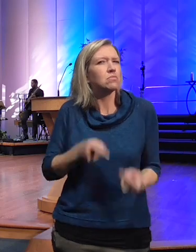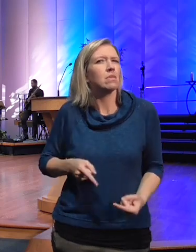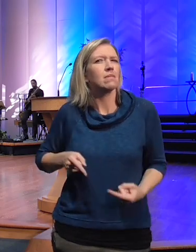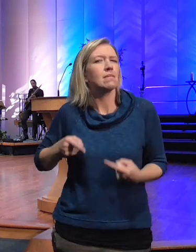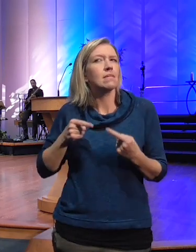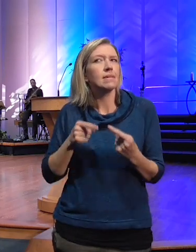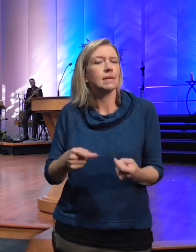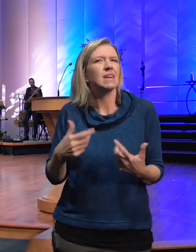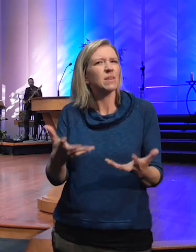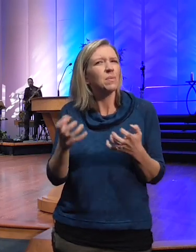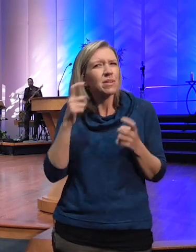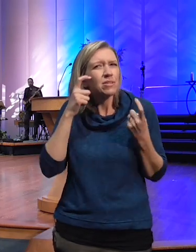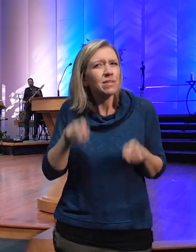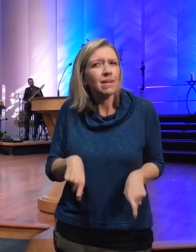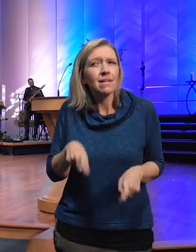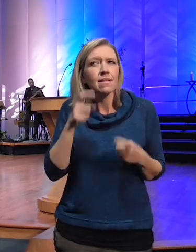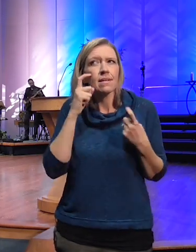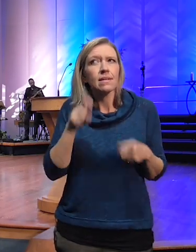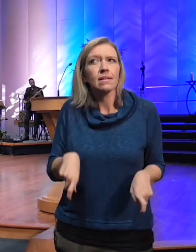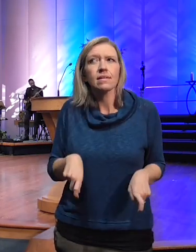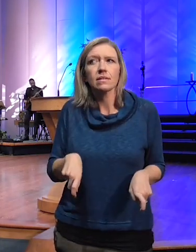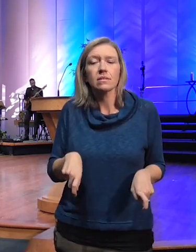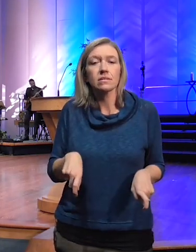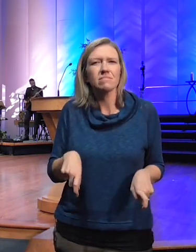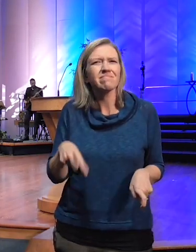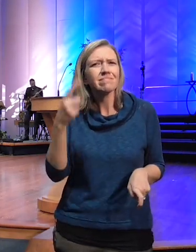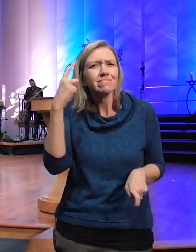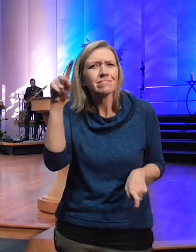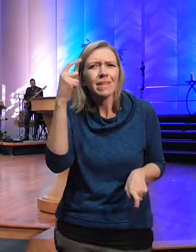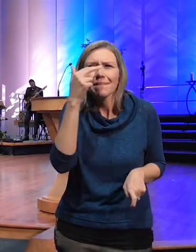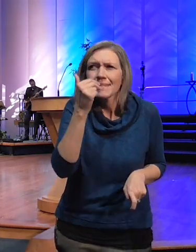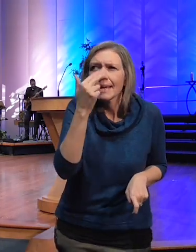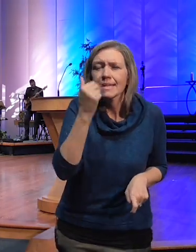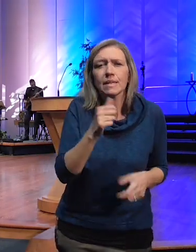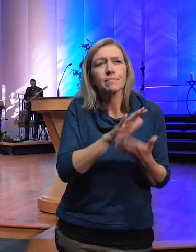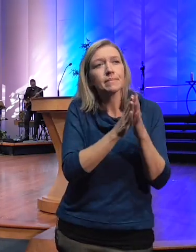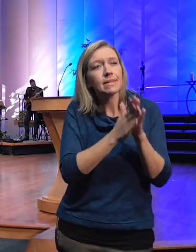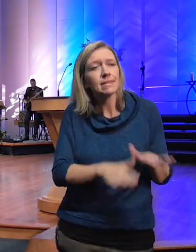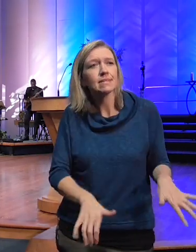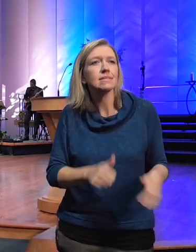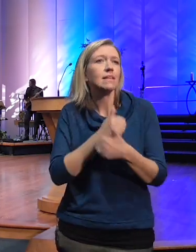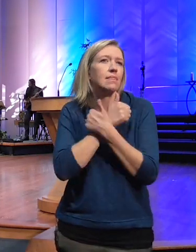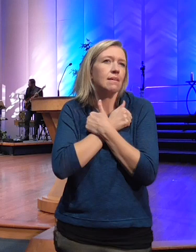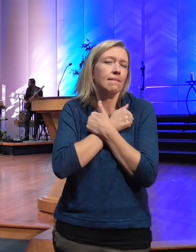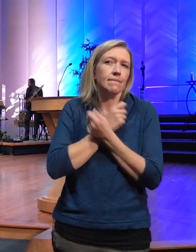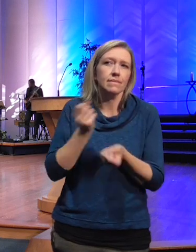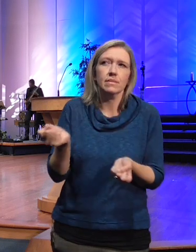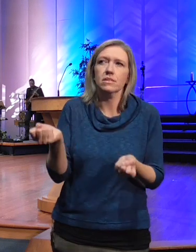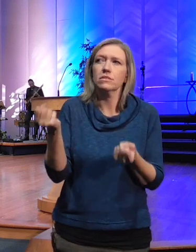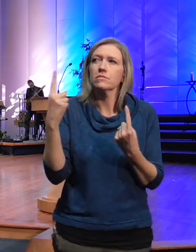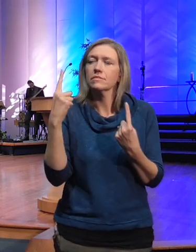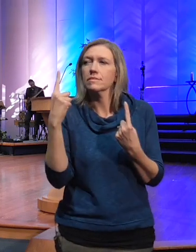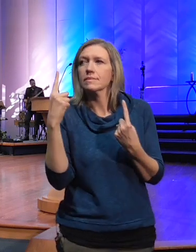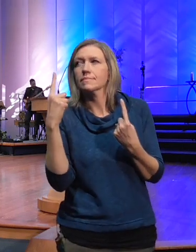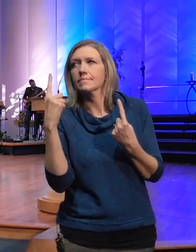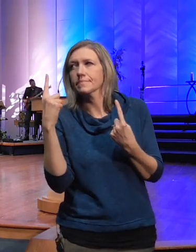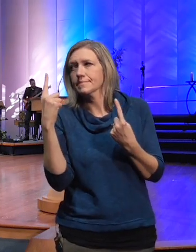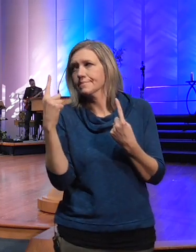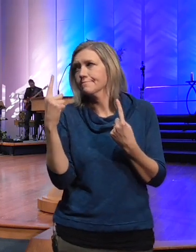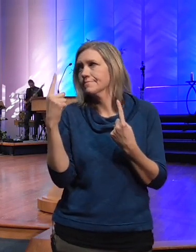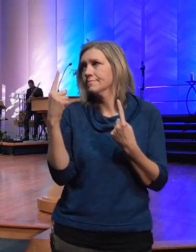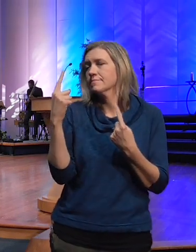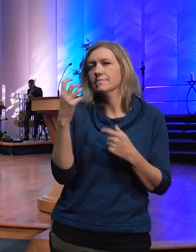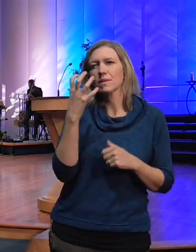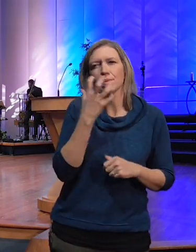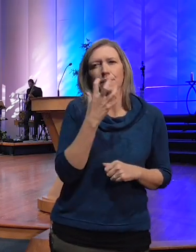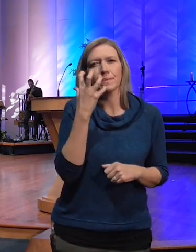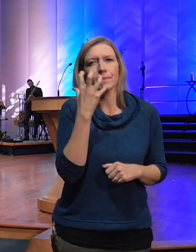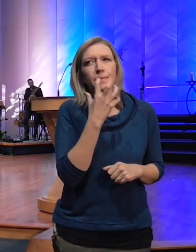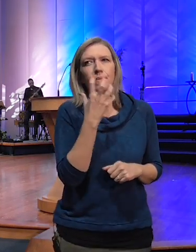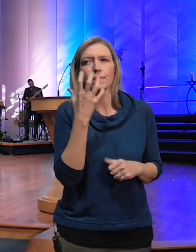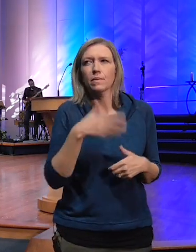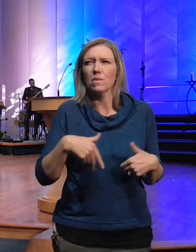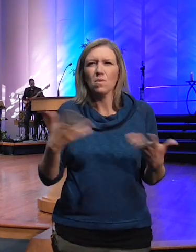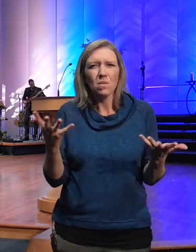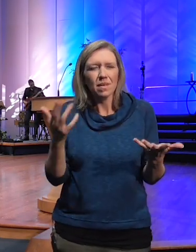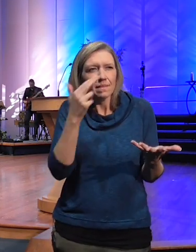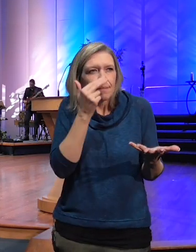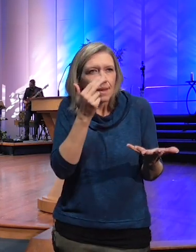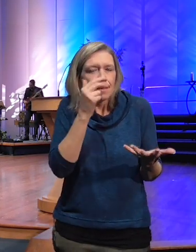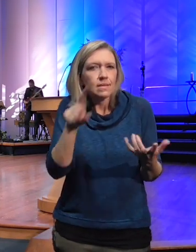cry what's so funny about peace love and understanding oh what so funny fast pe